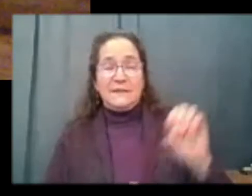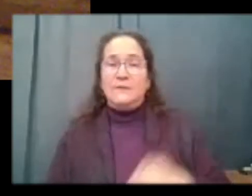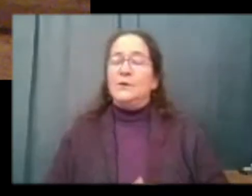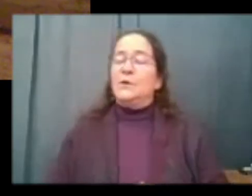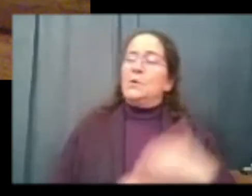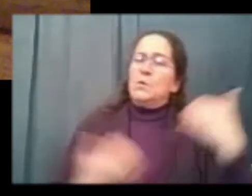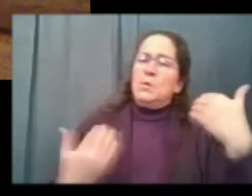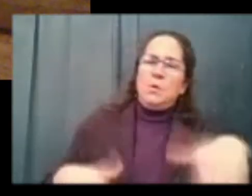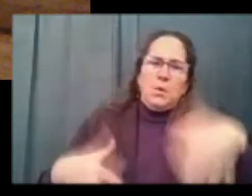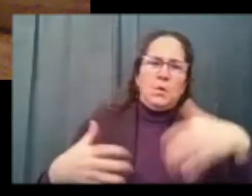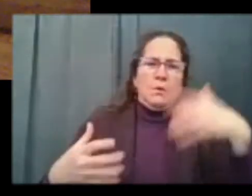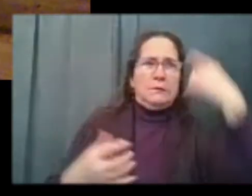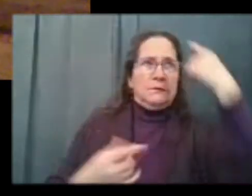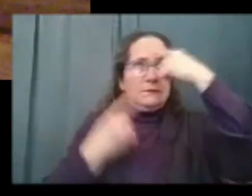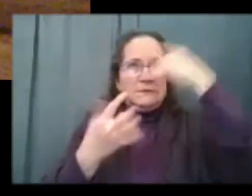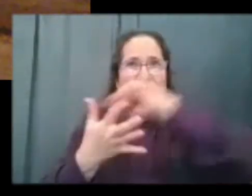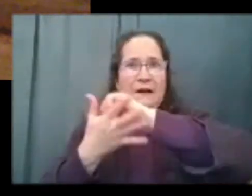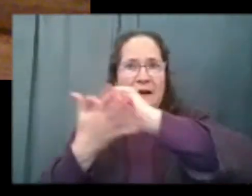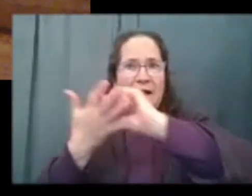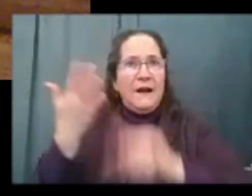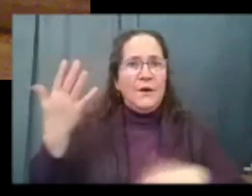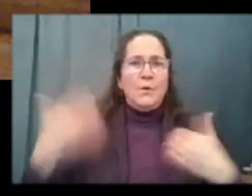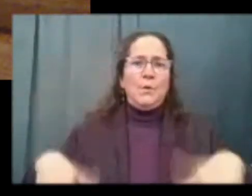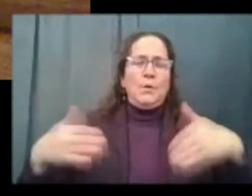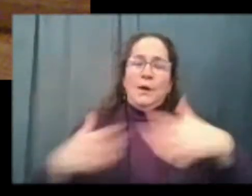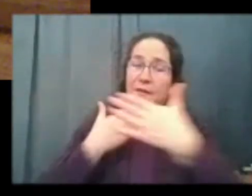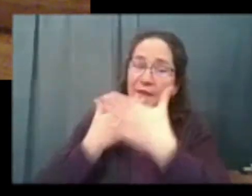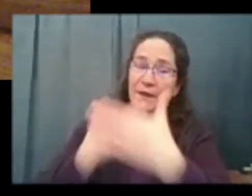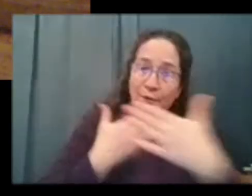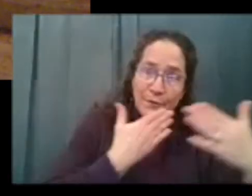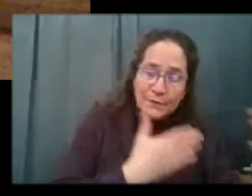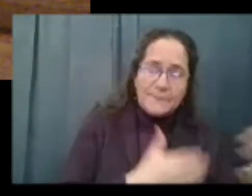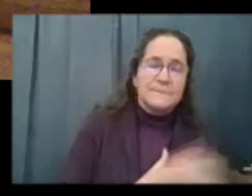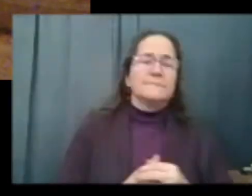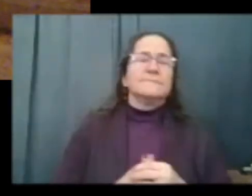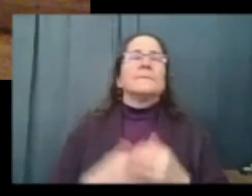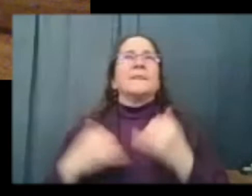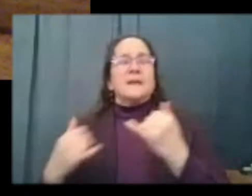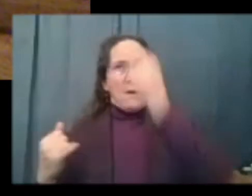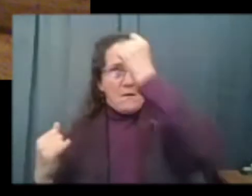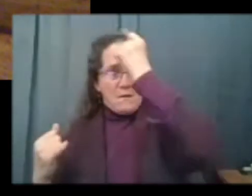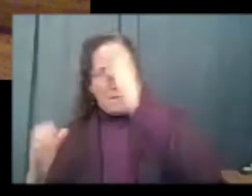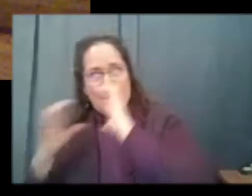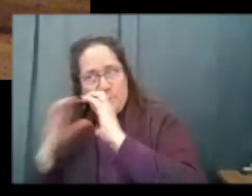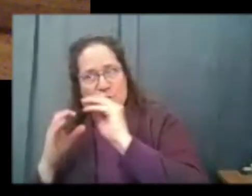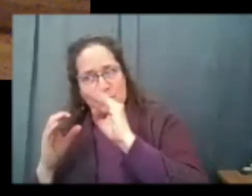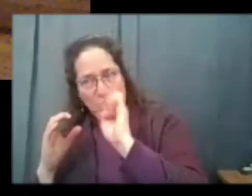So now we have a good understanding of communication modes, how we identify learners modes,